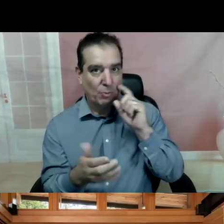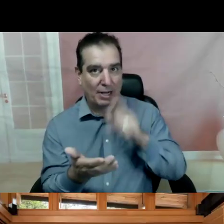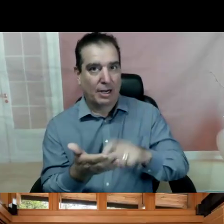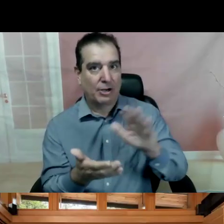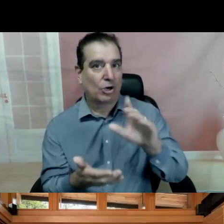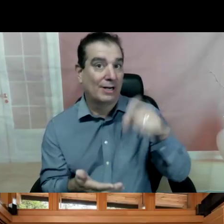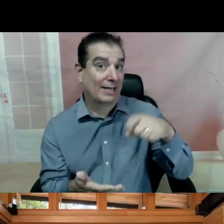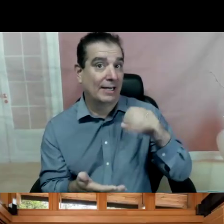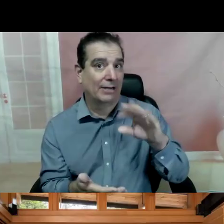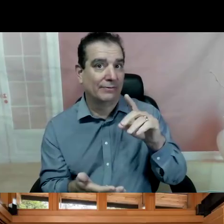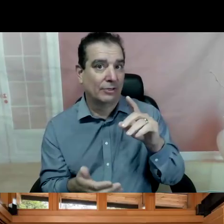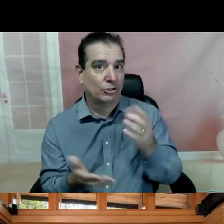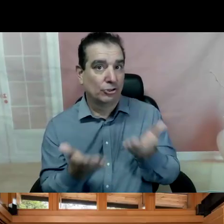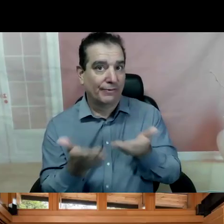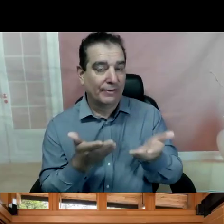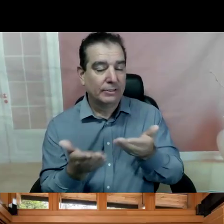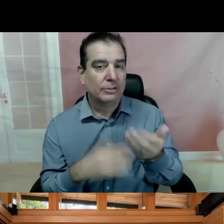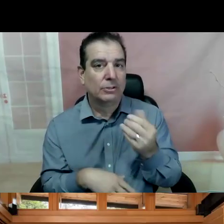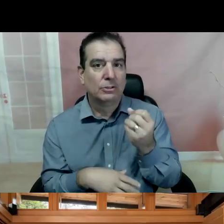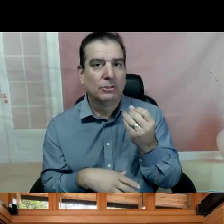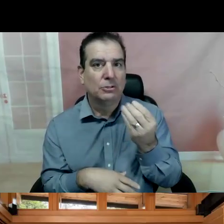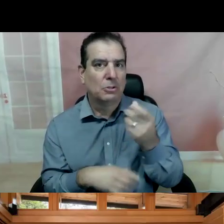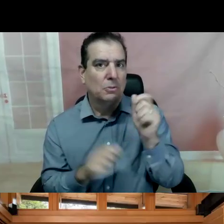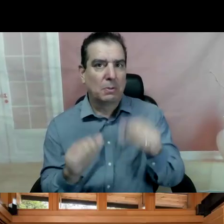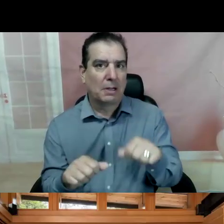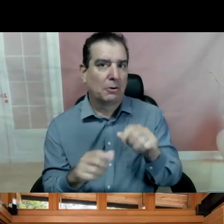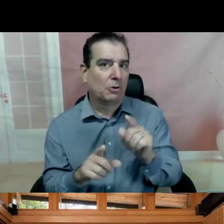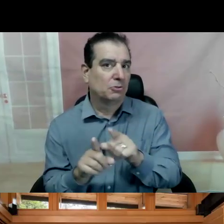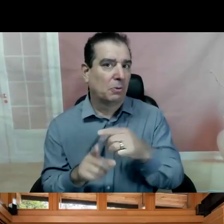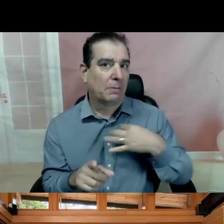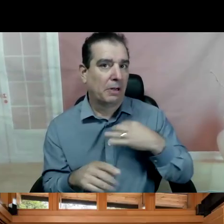we can get that information done, and I, you know, depending on what the need is for the services.